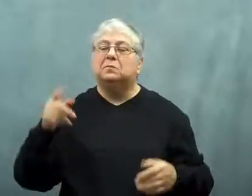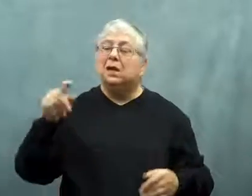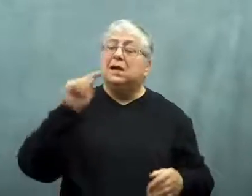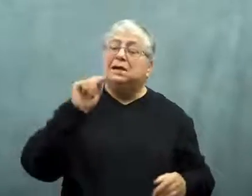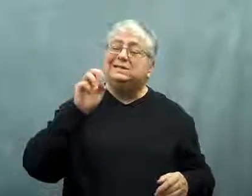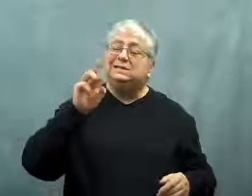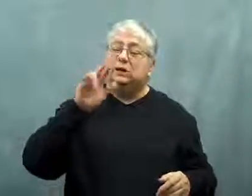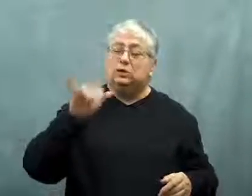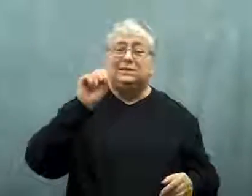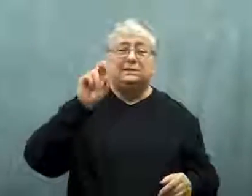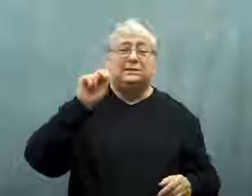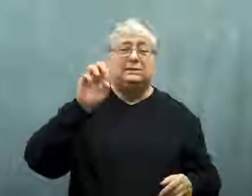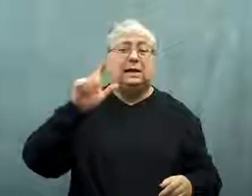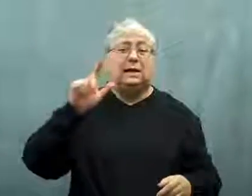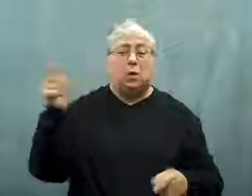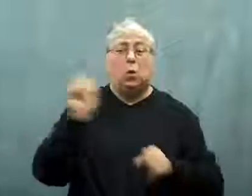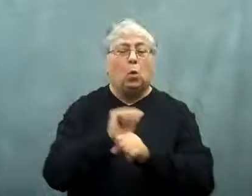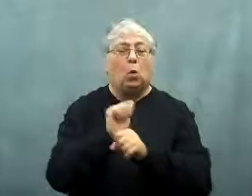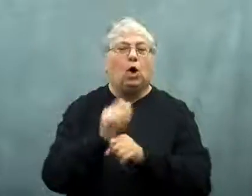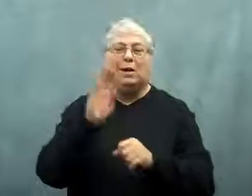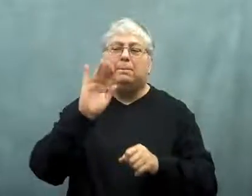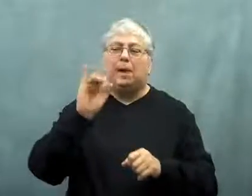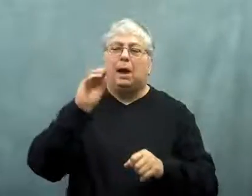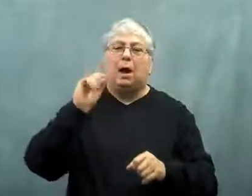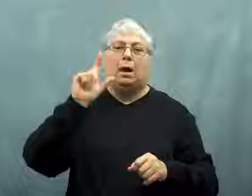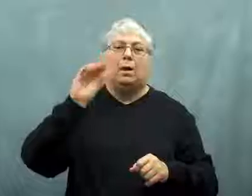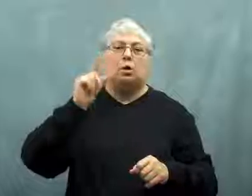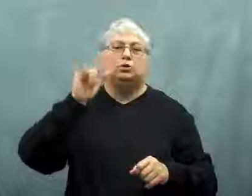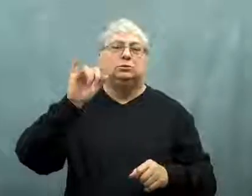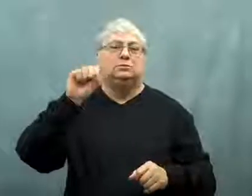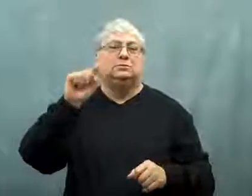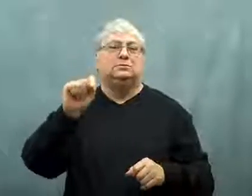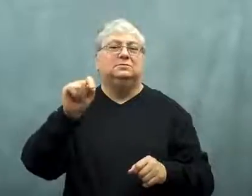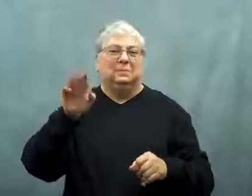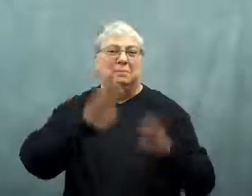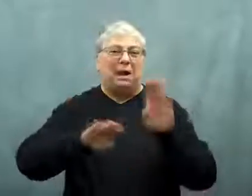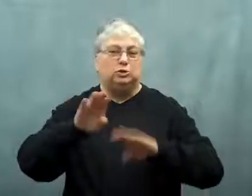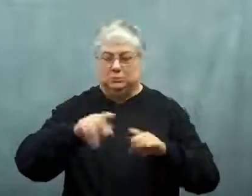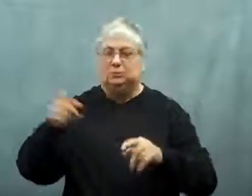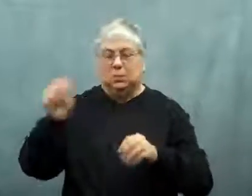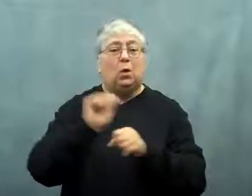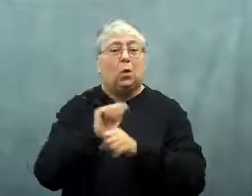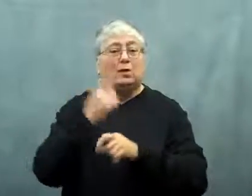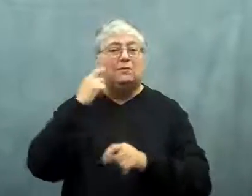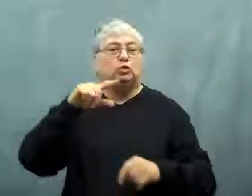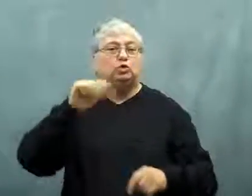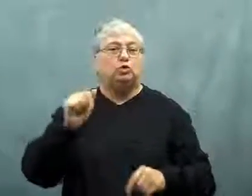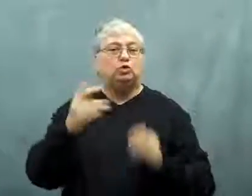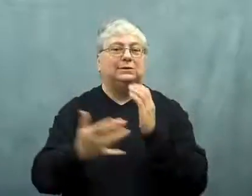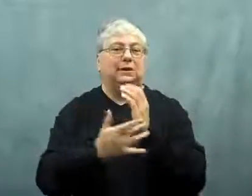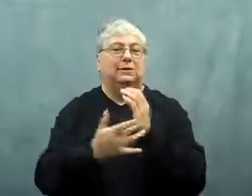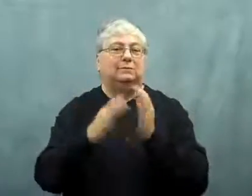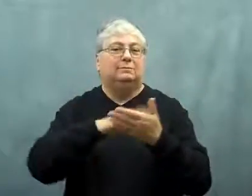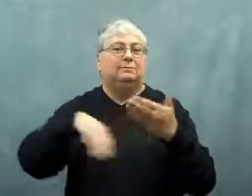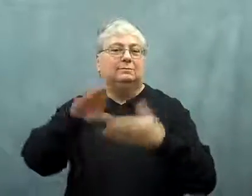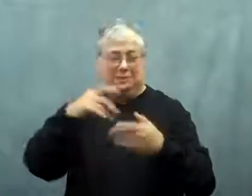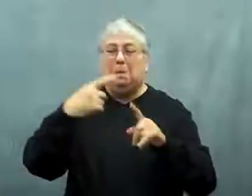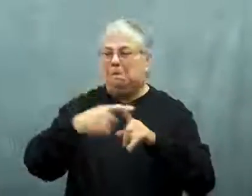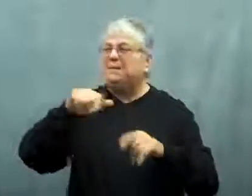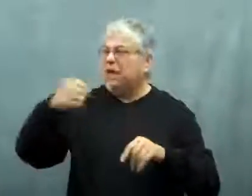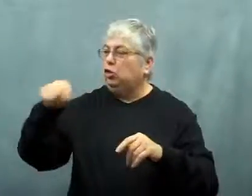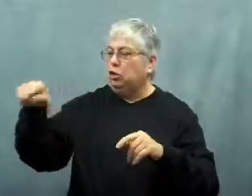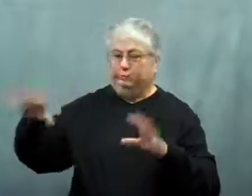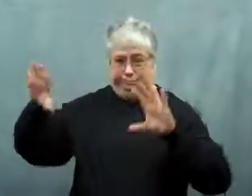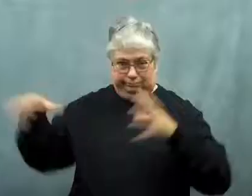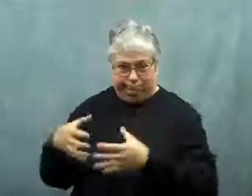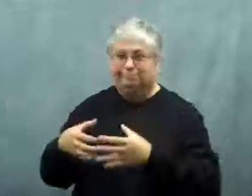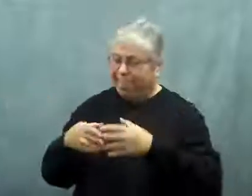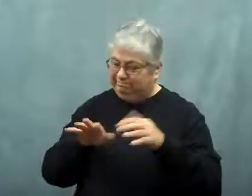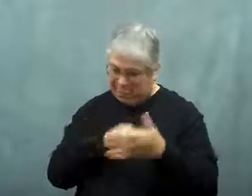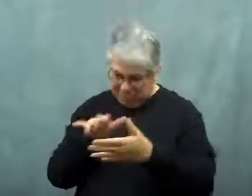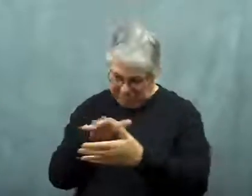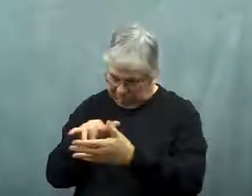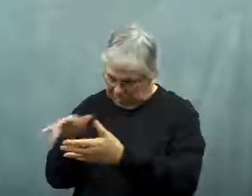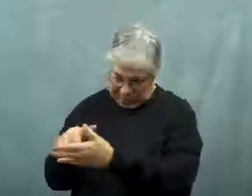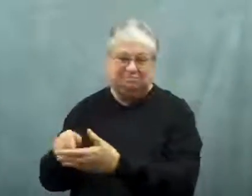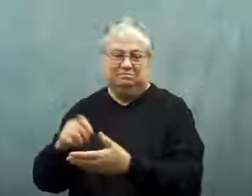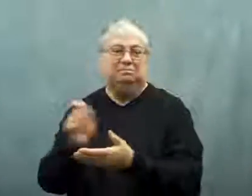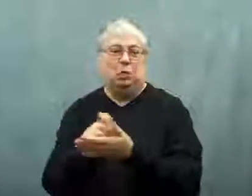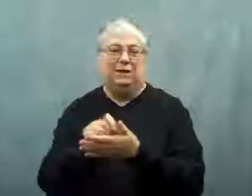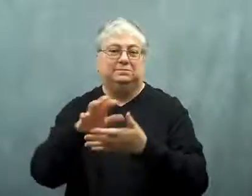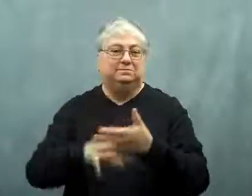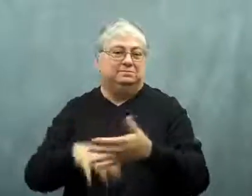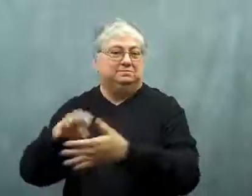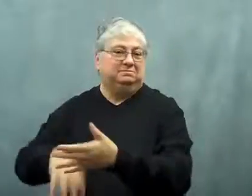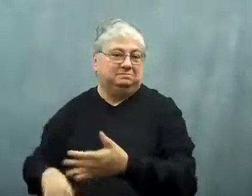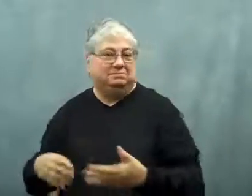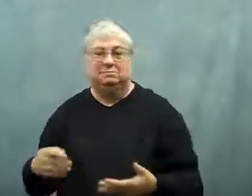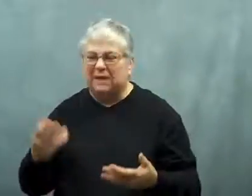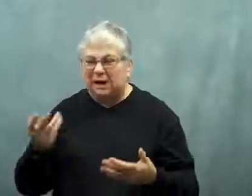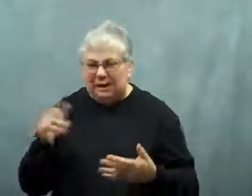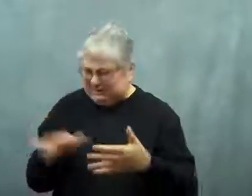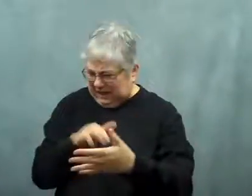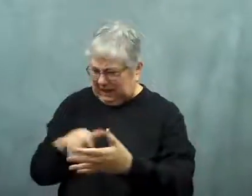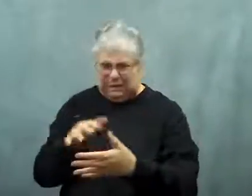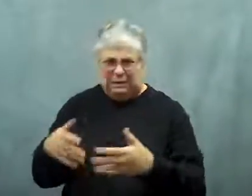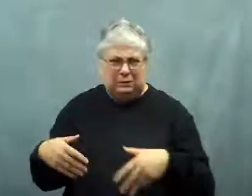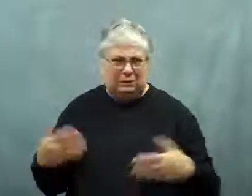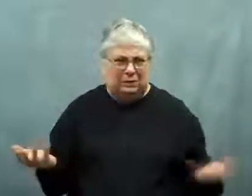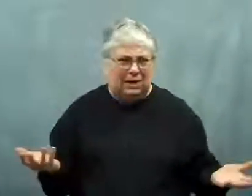Terry Snell is a biologist at Georgia Tech.